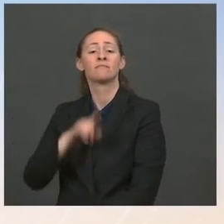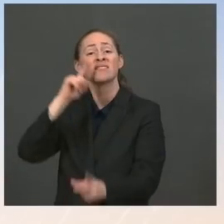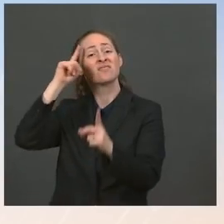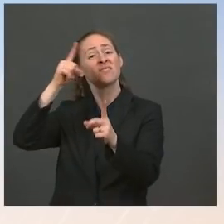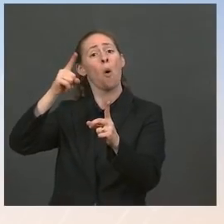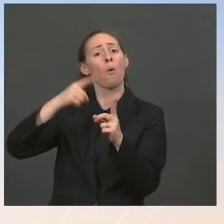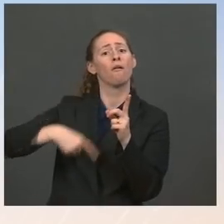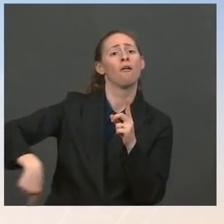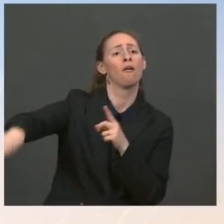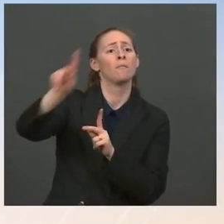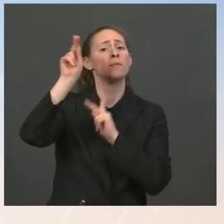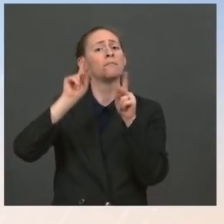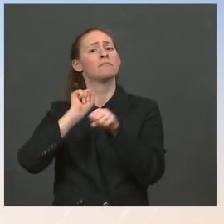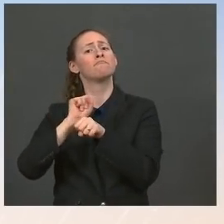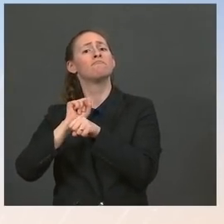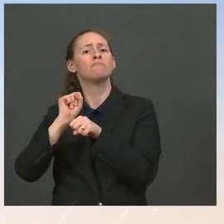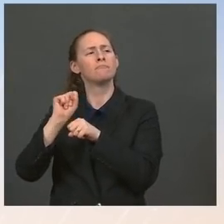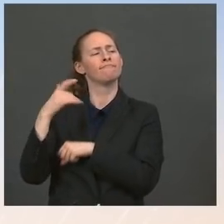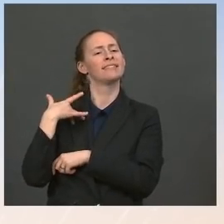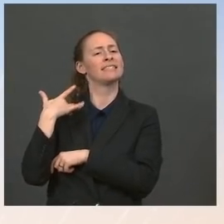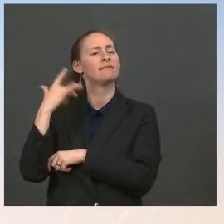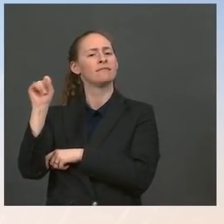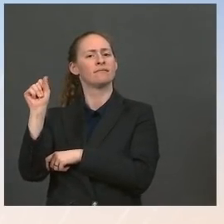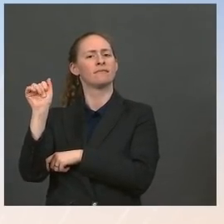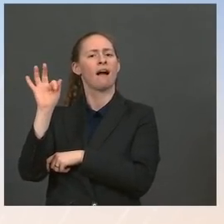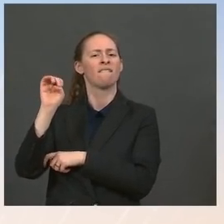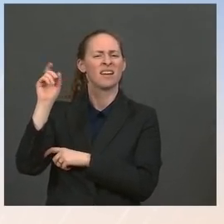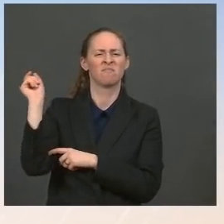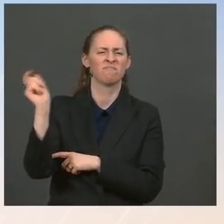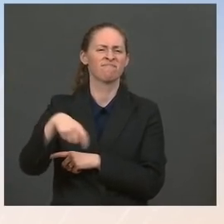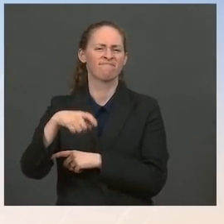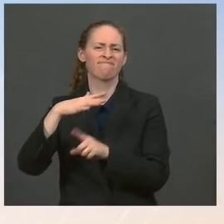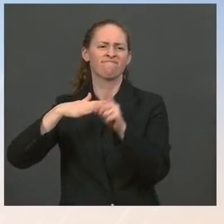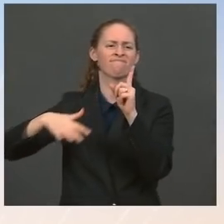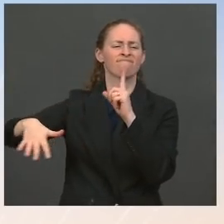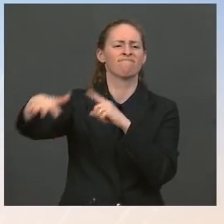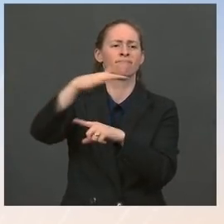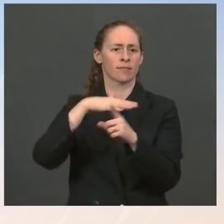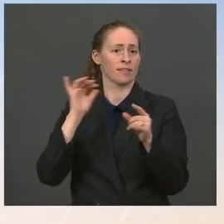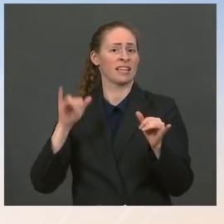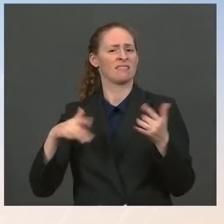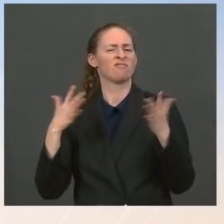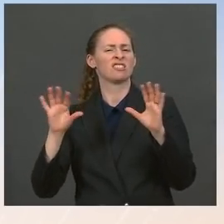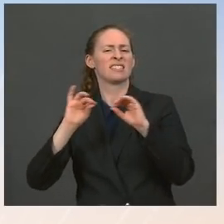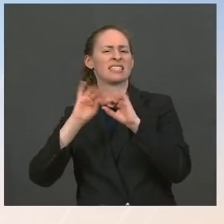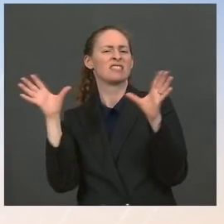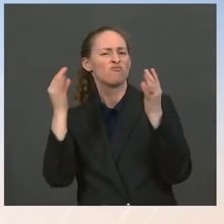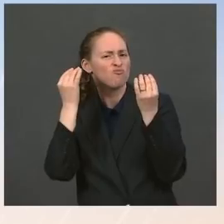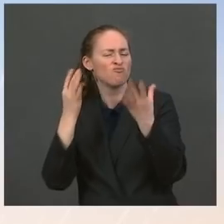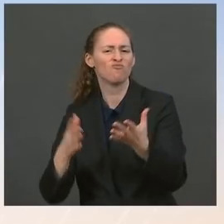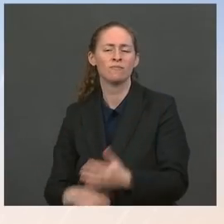and it's critical and it's important to do. And so that's the message that we want to send out. The Press: And what -- you know, simply, though,